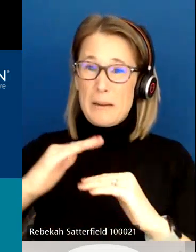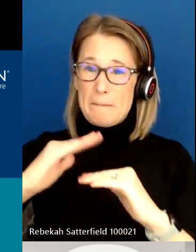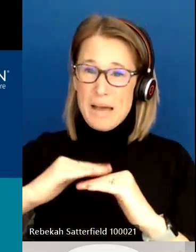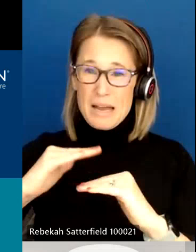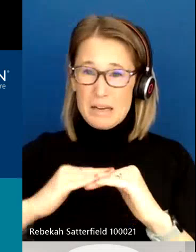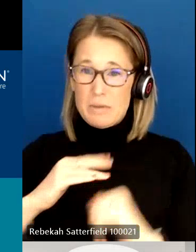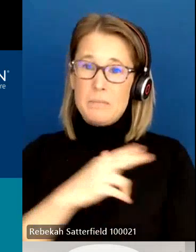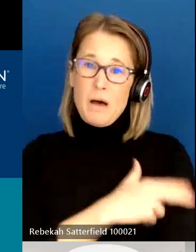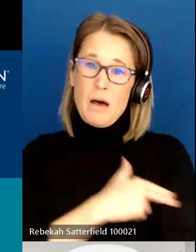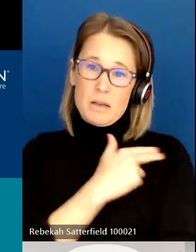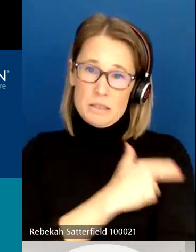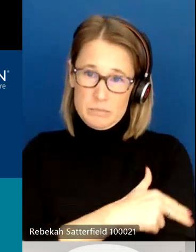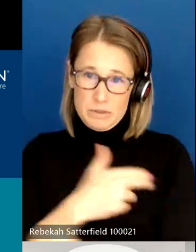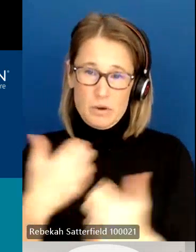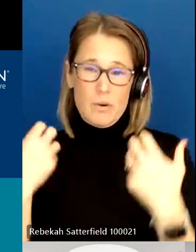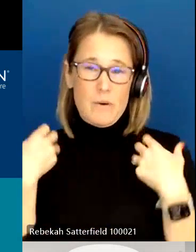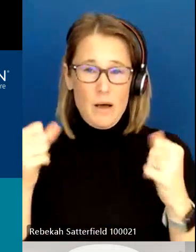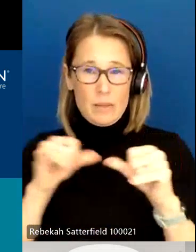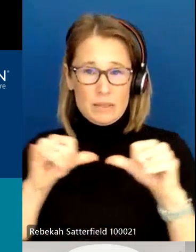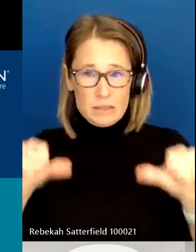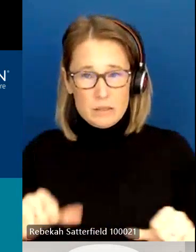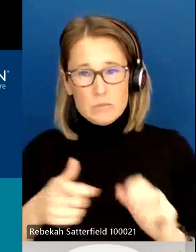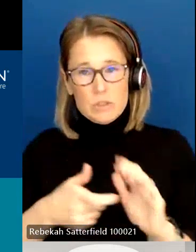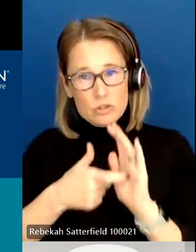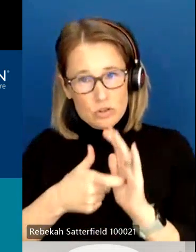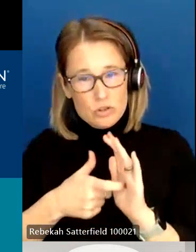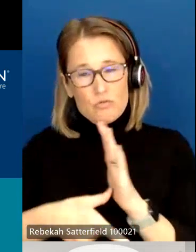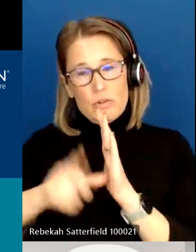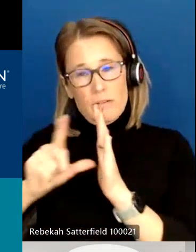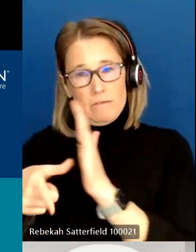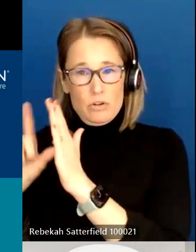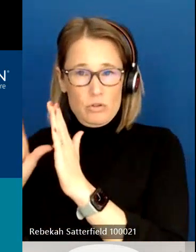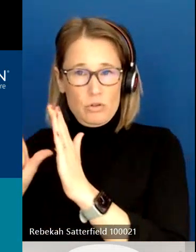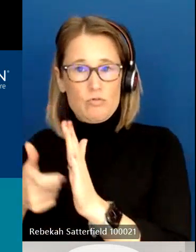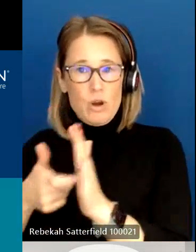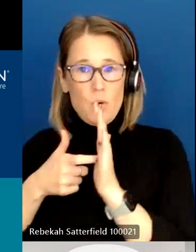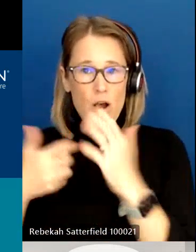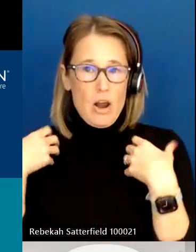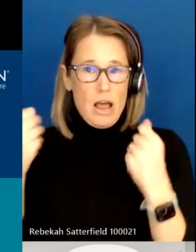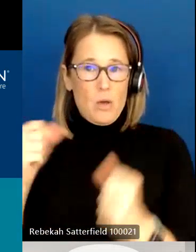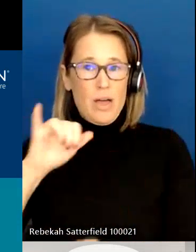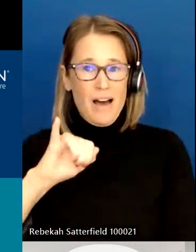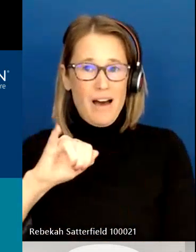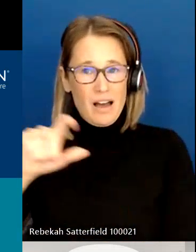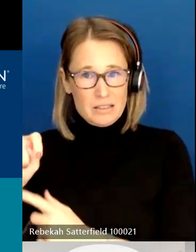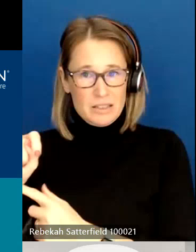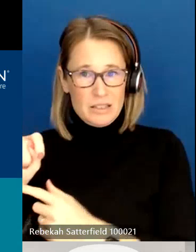Health System should be reviewing the required health it disclosures from the certified health it